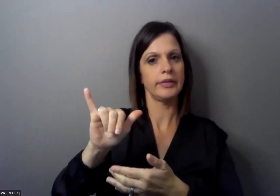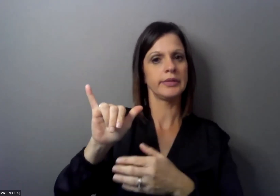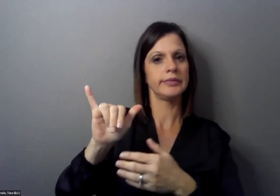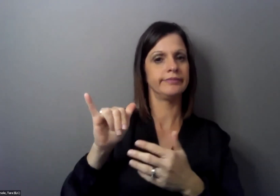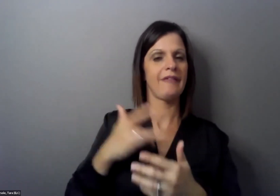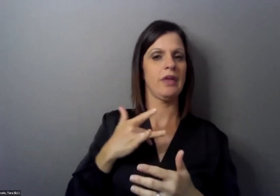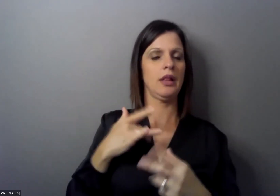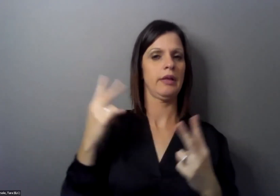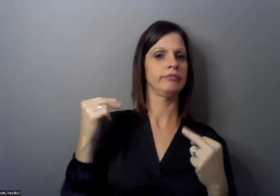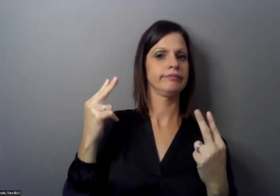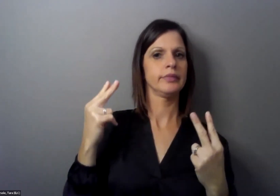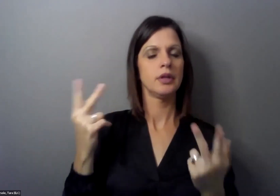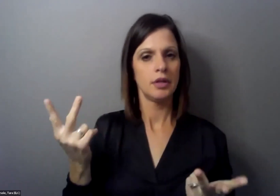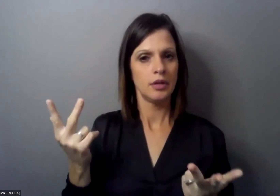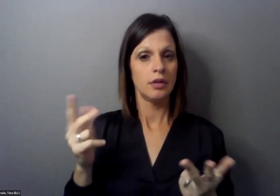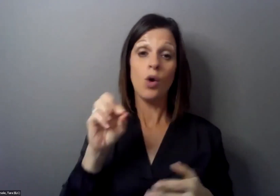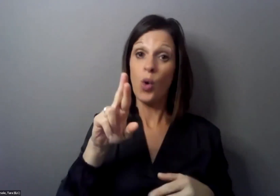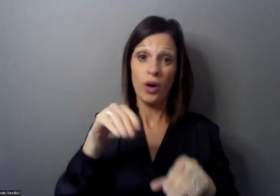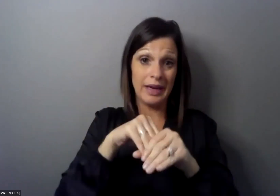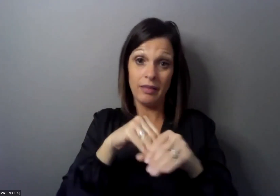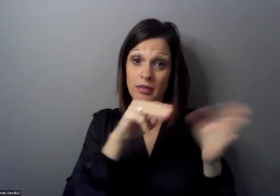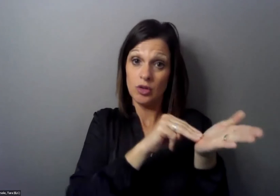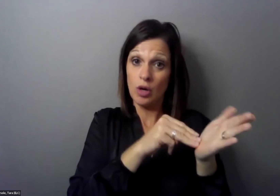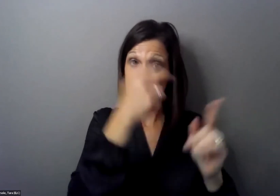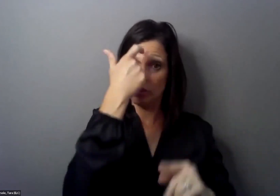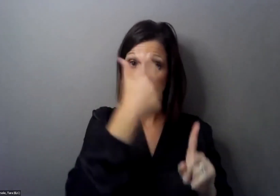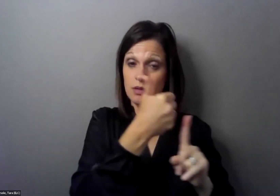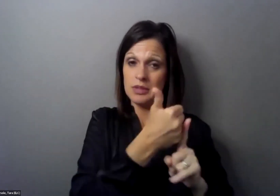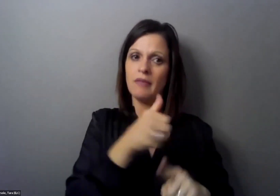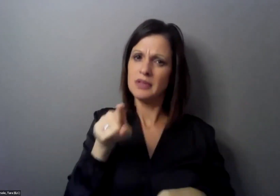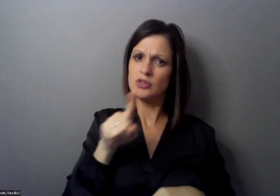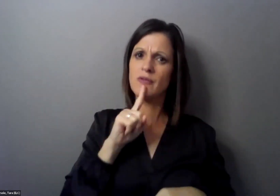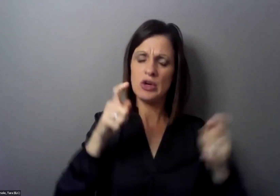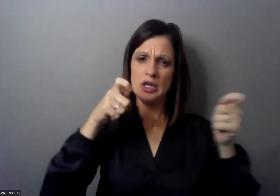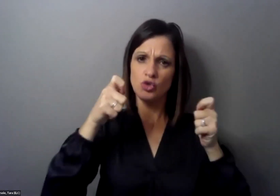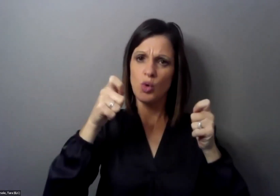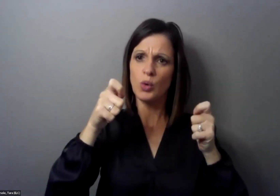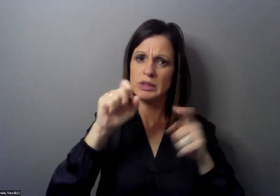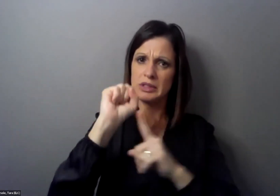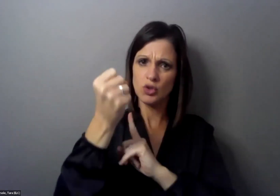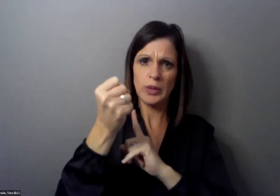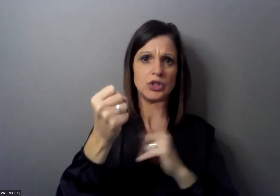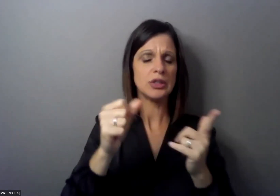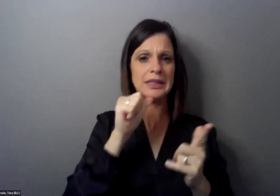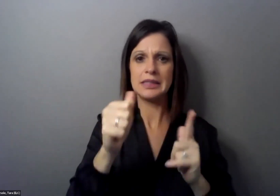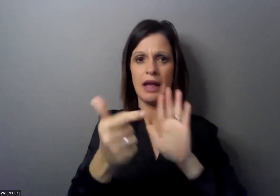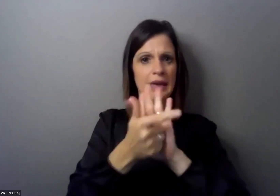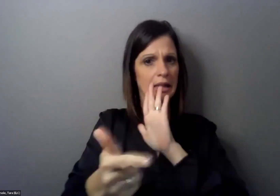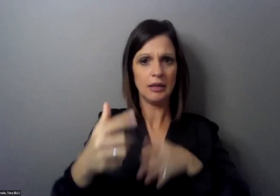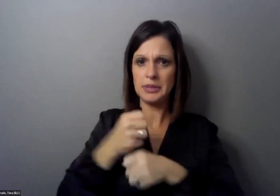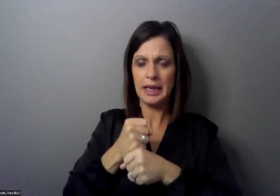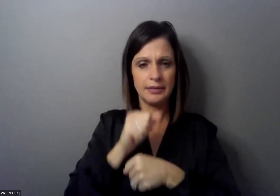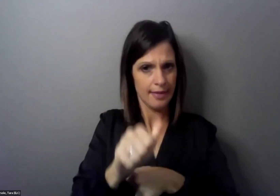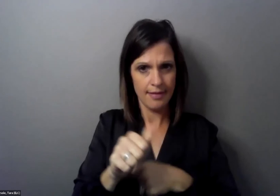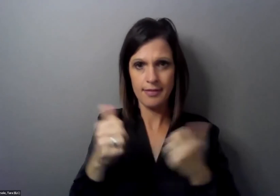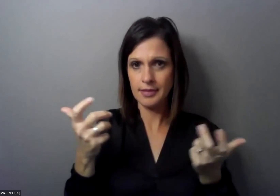it is a very controlled situation that we are in. It's not illicitly obtained.